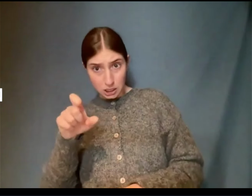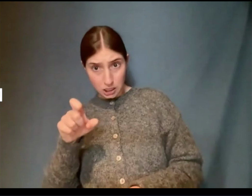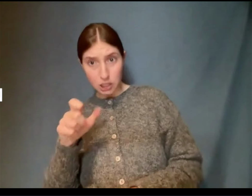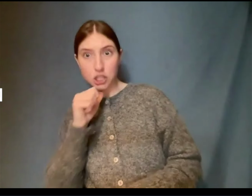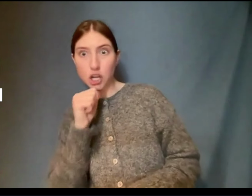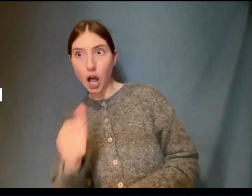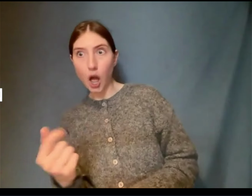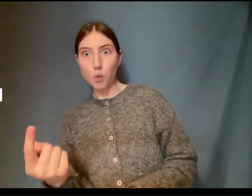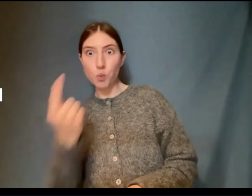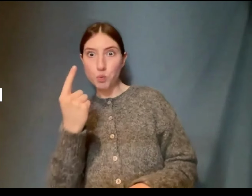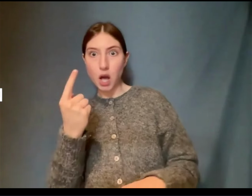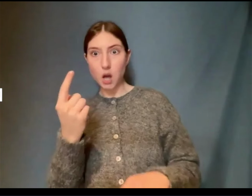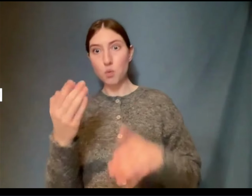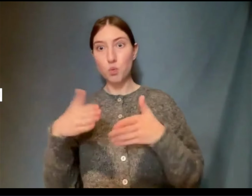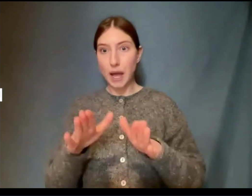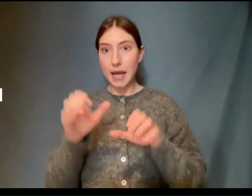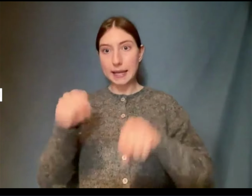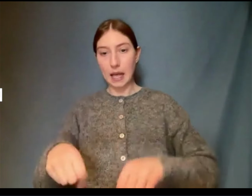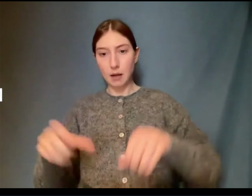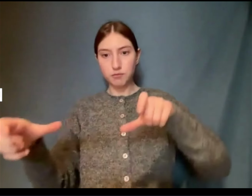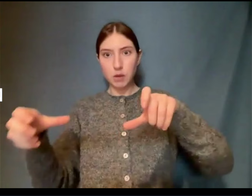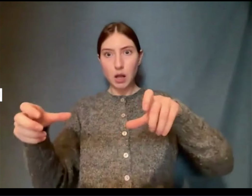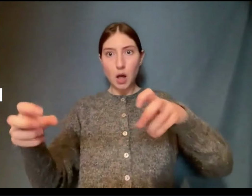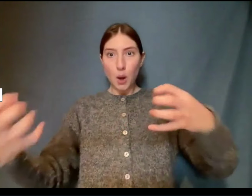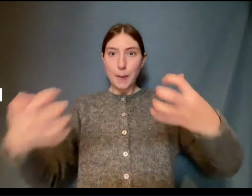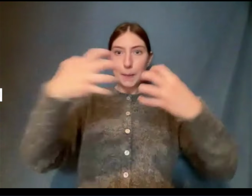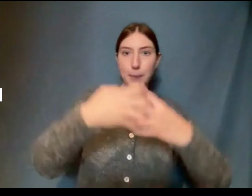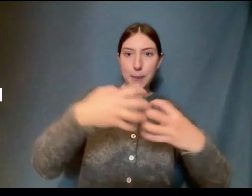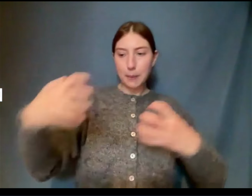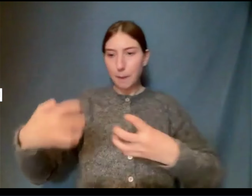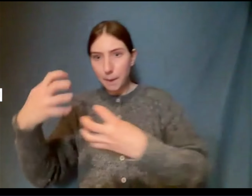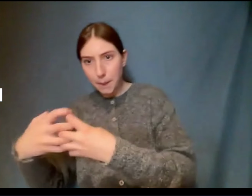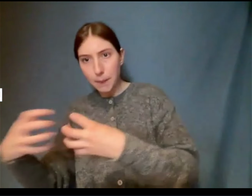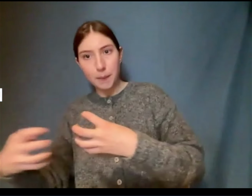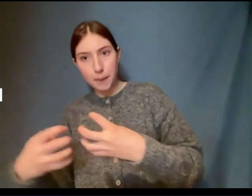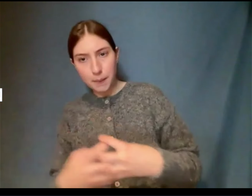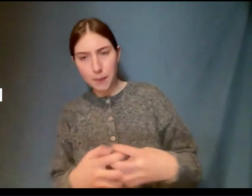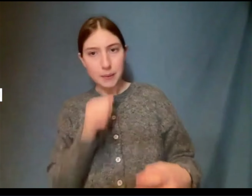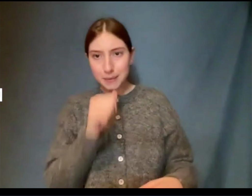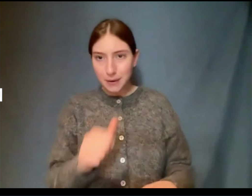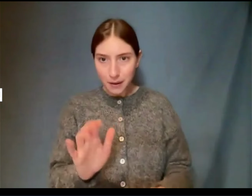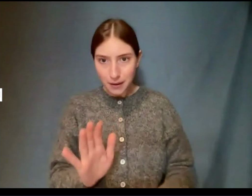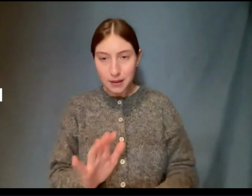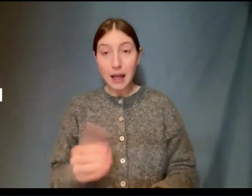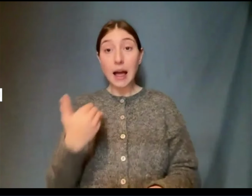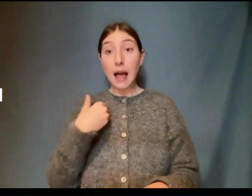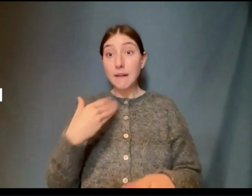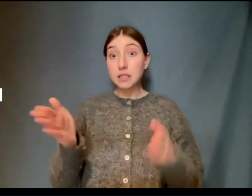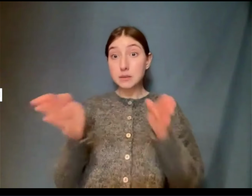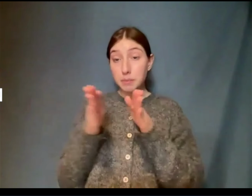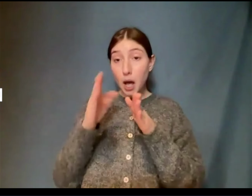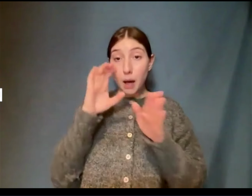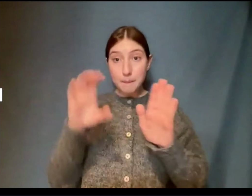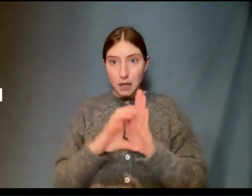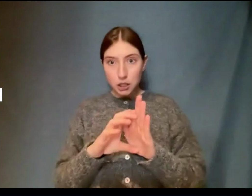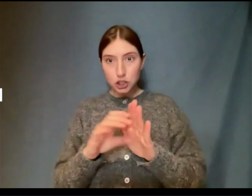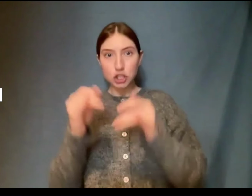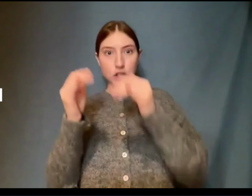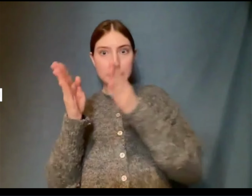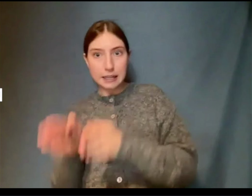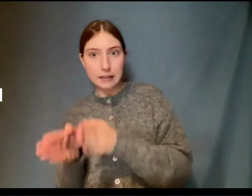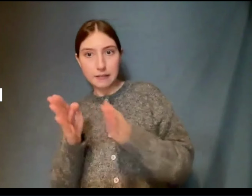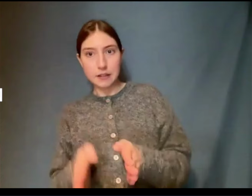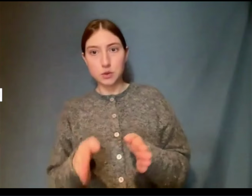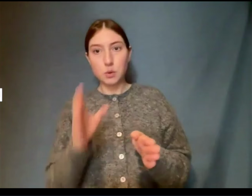But you take individual things, put them together, and you form a bigger thing.